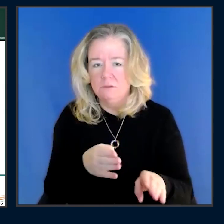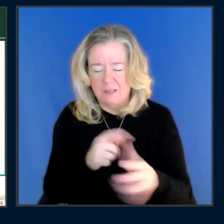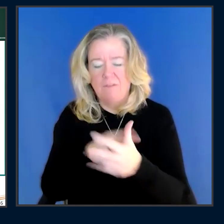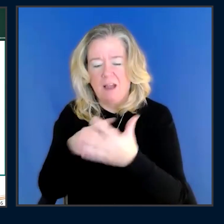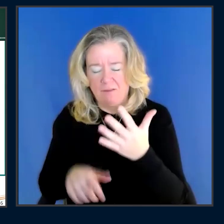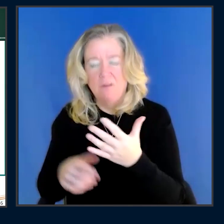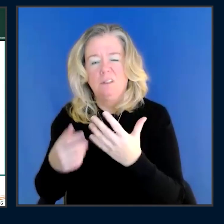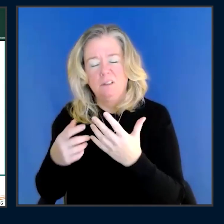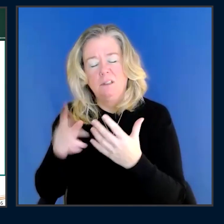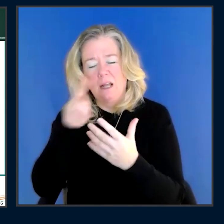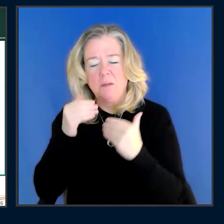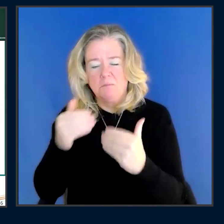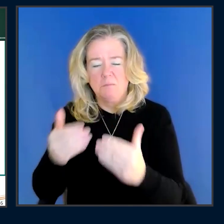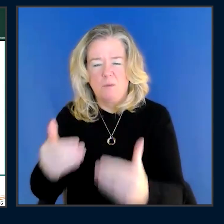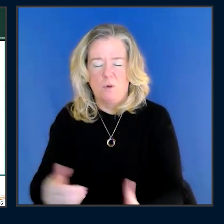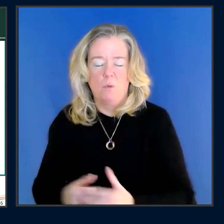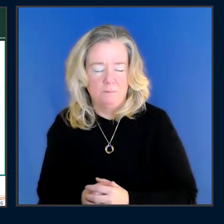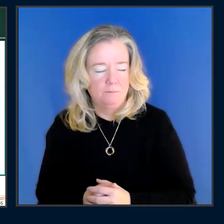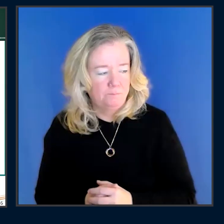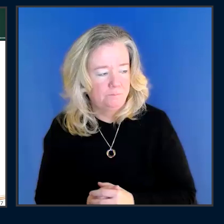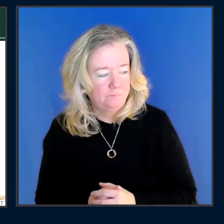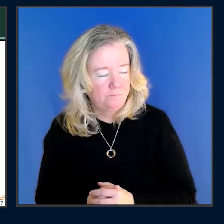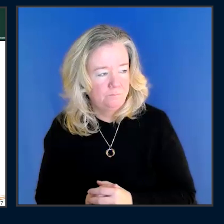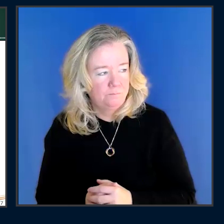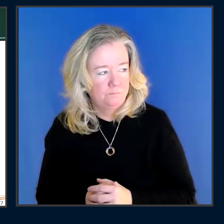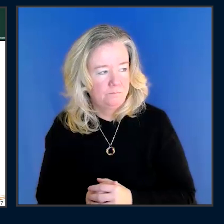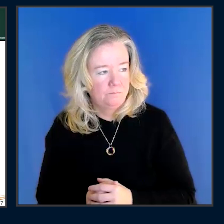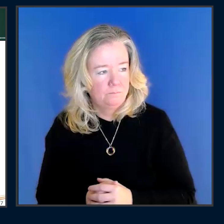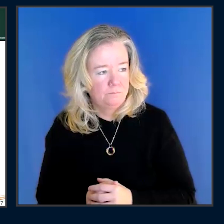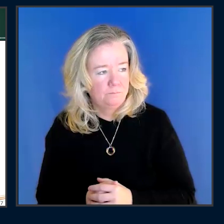I'll have you move forward.